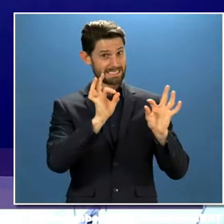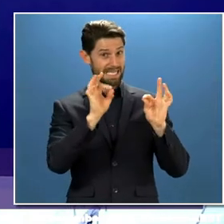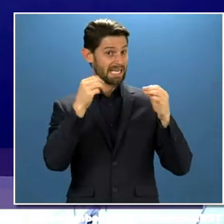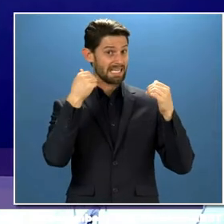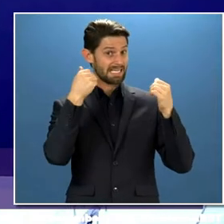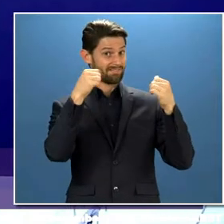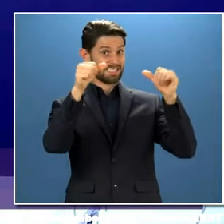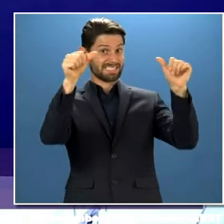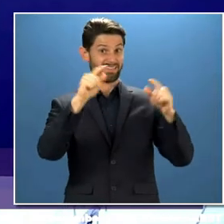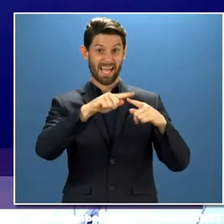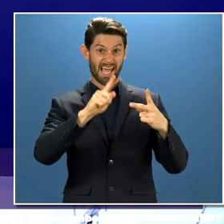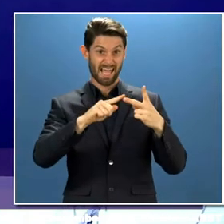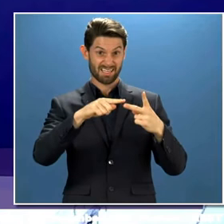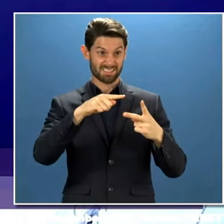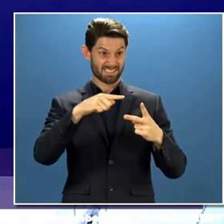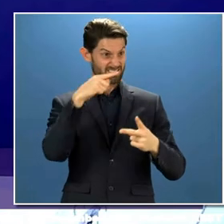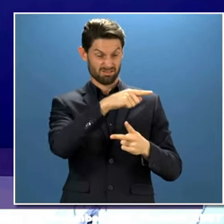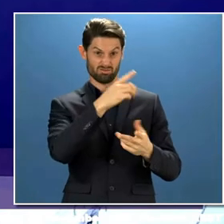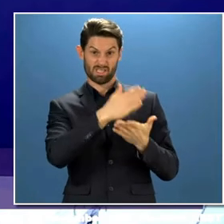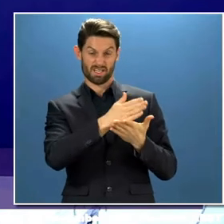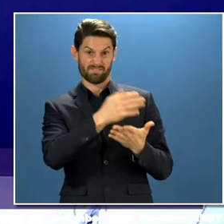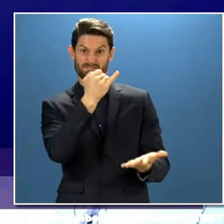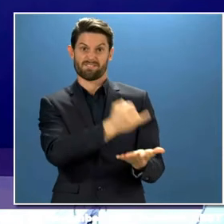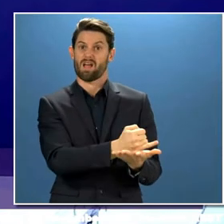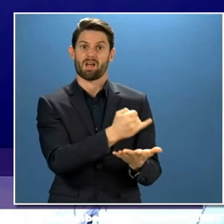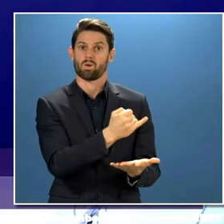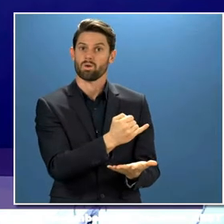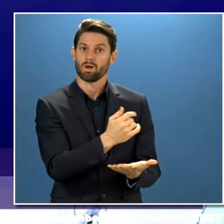just isn't working at all, and we actually need to fundamentally change